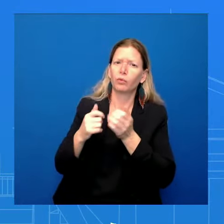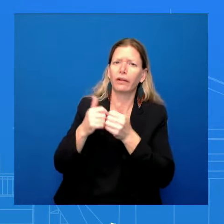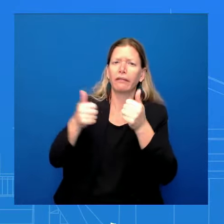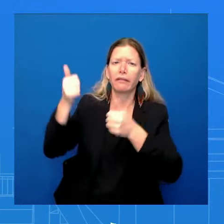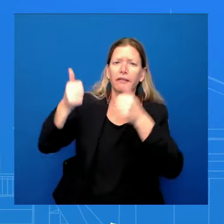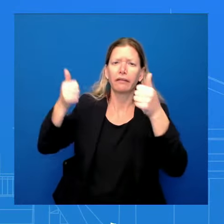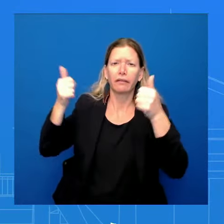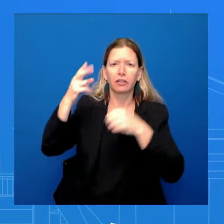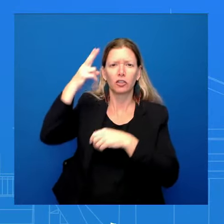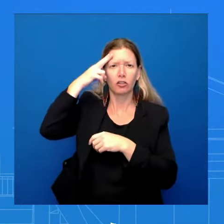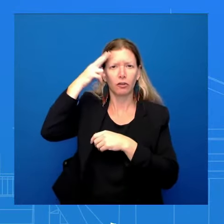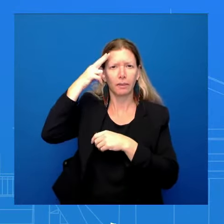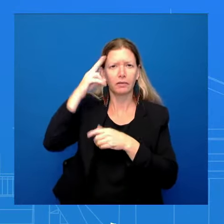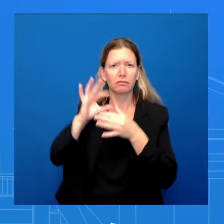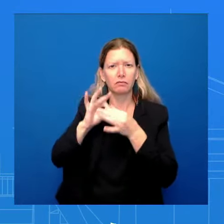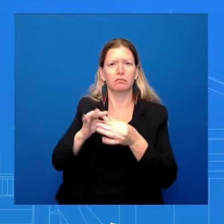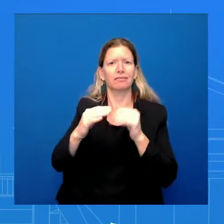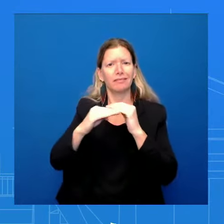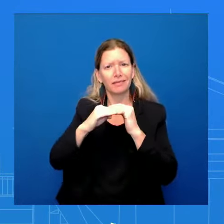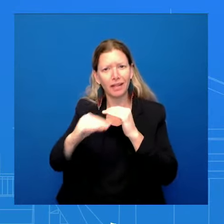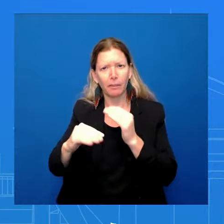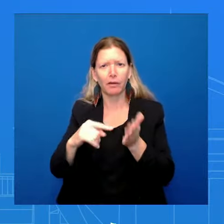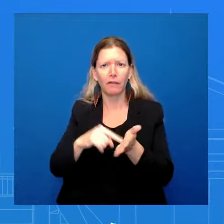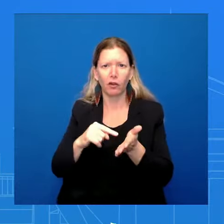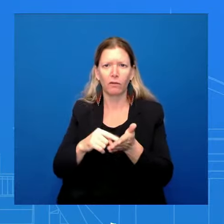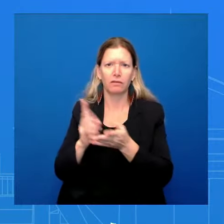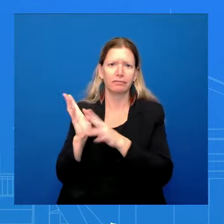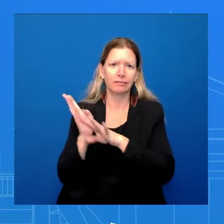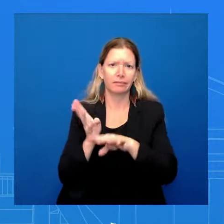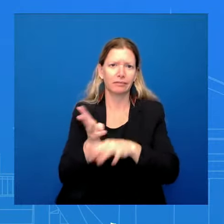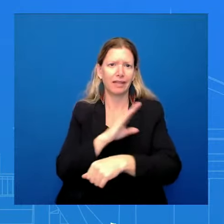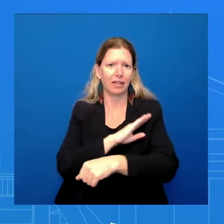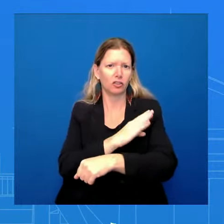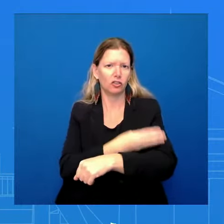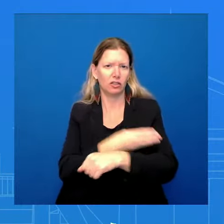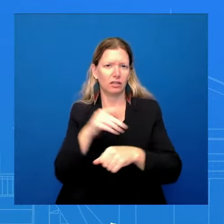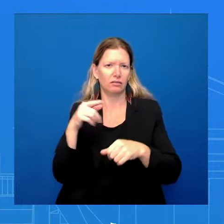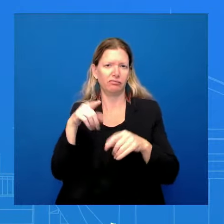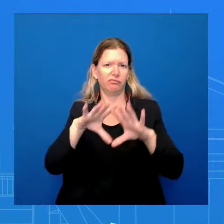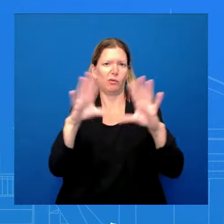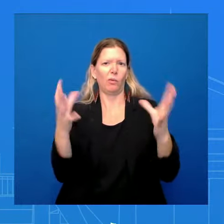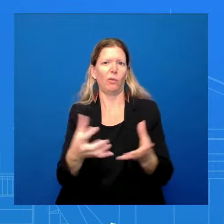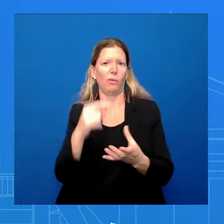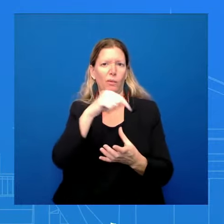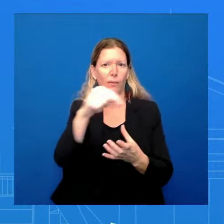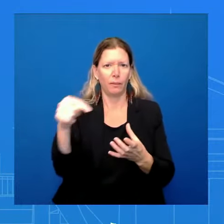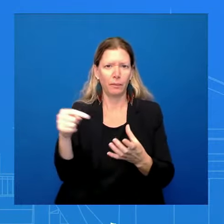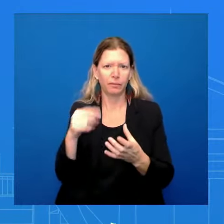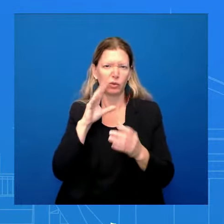in the days ahead. So -- The Press: The Chinese Vice President is going to be there. Are any U.S. officials going to meet with him? Mr. Sullivan: I don't have an announcement for you today.